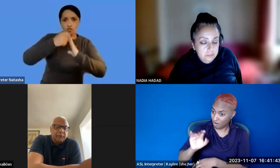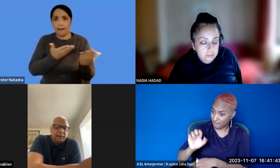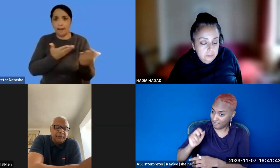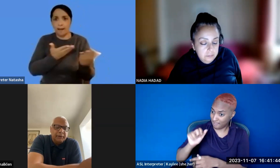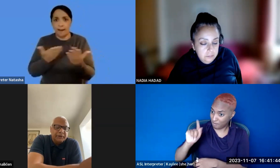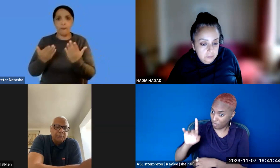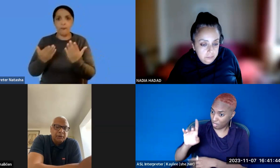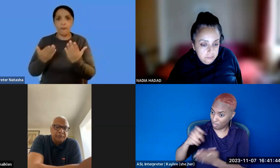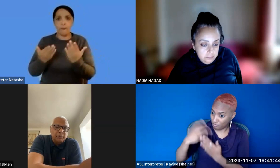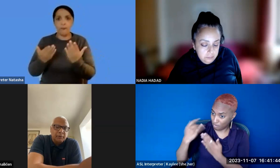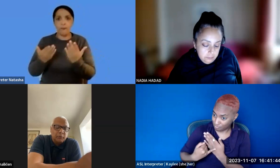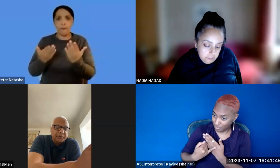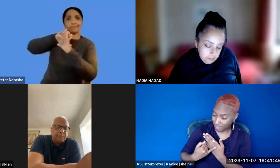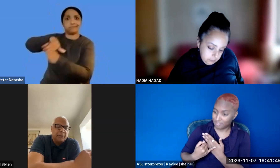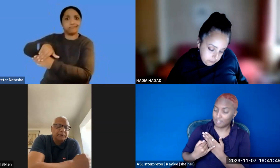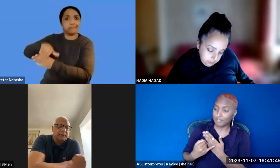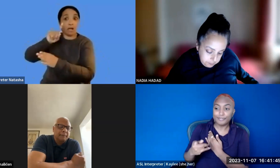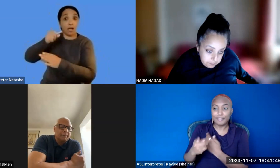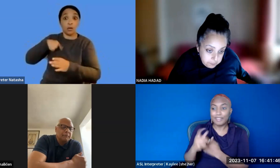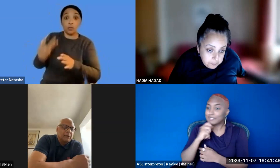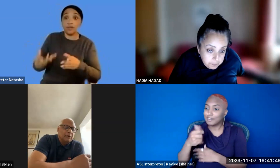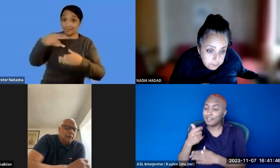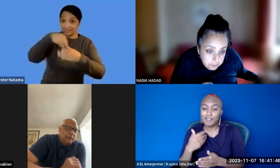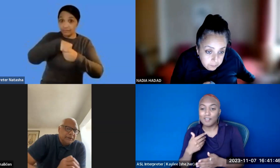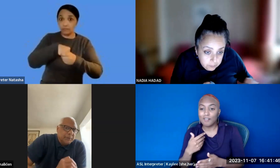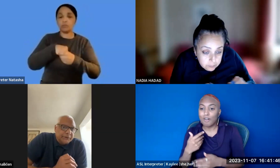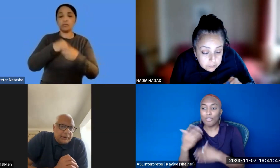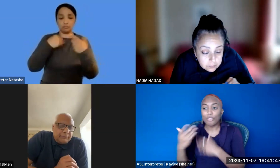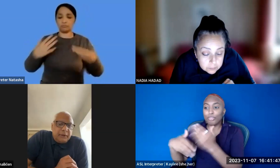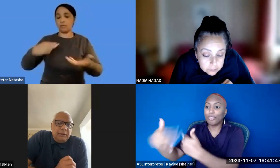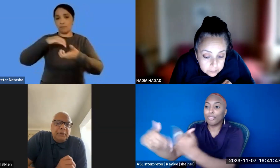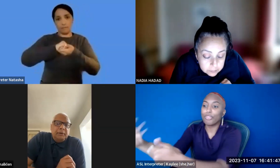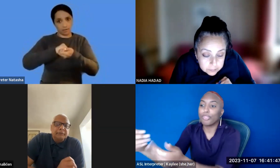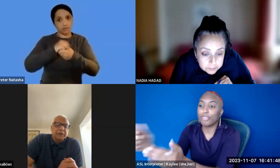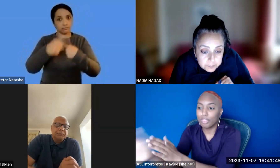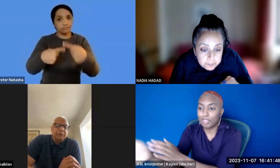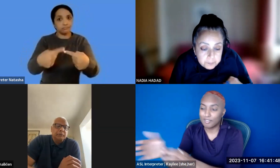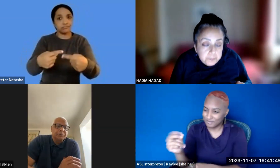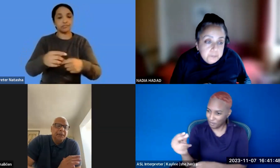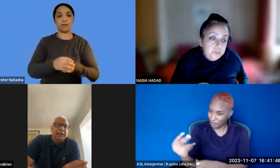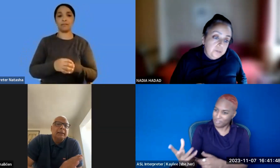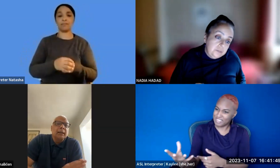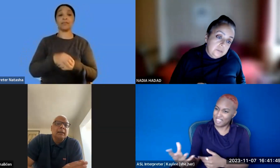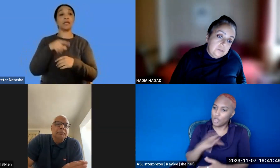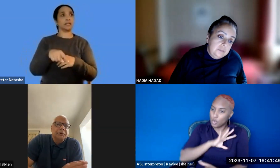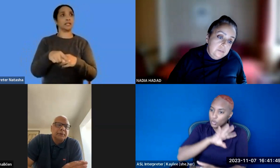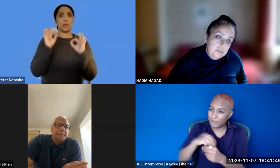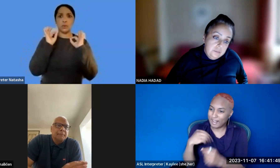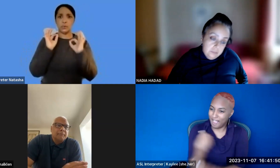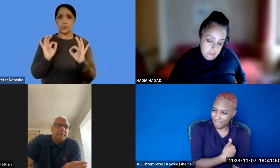the African Disability Forum was a partner. This makes a very big difference because many times